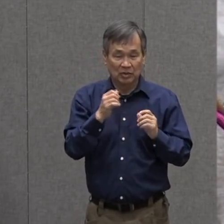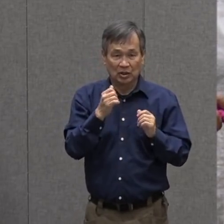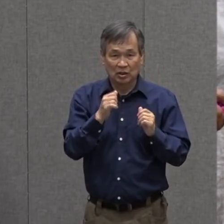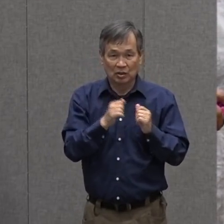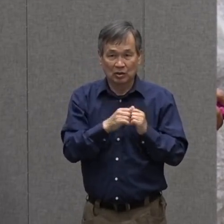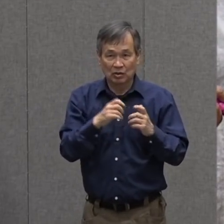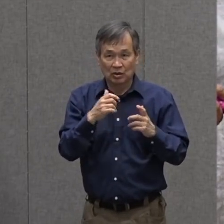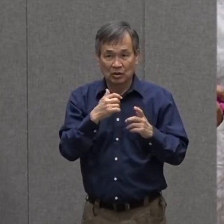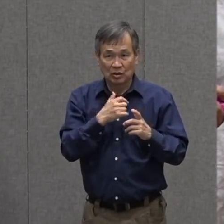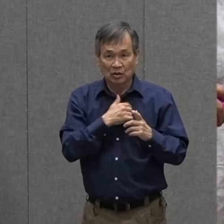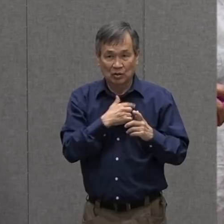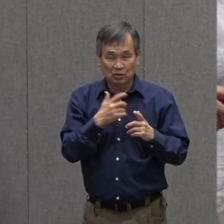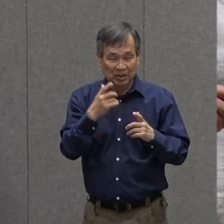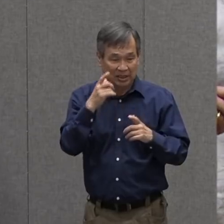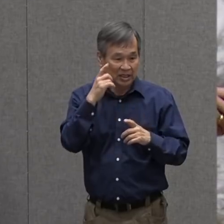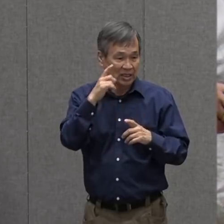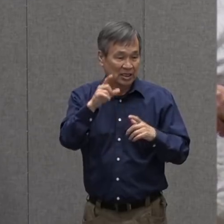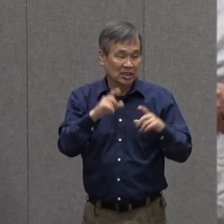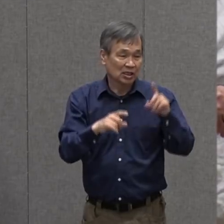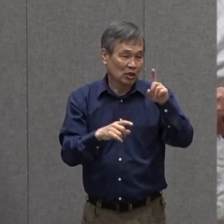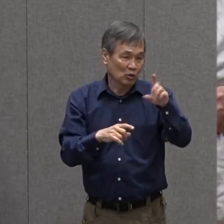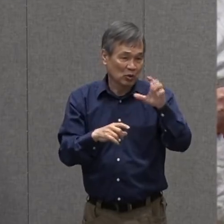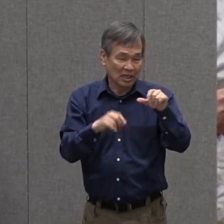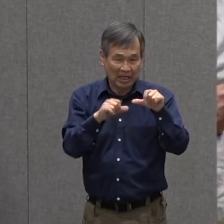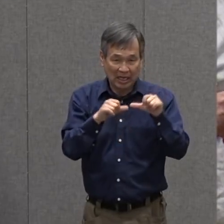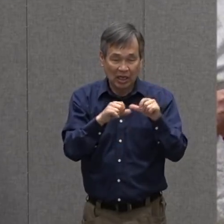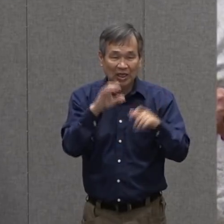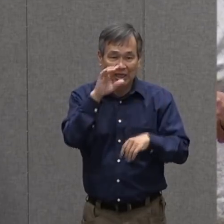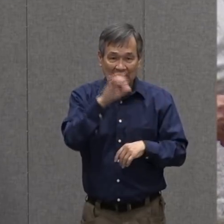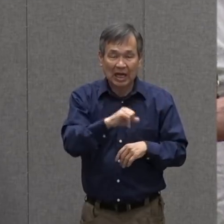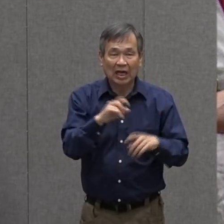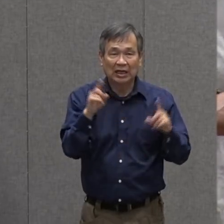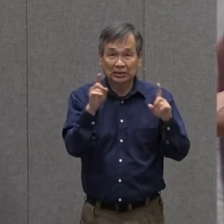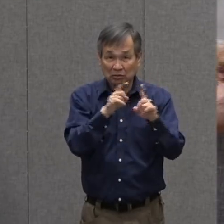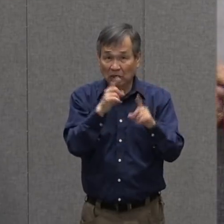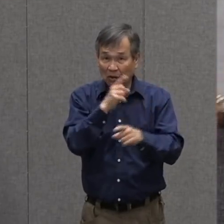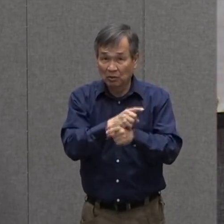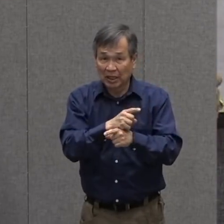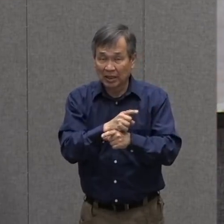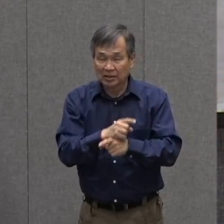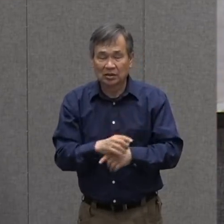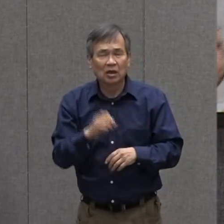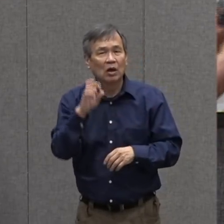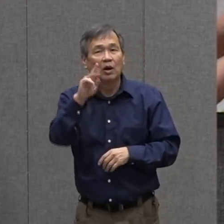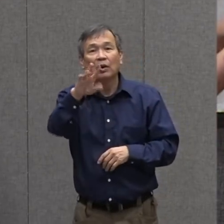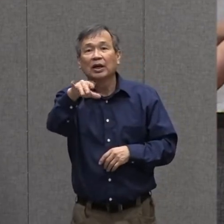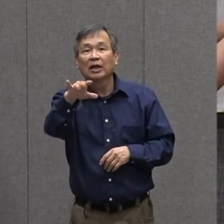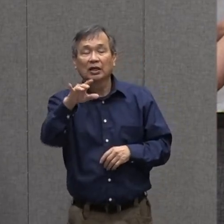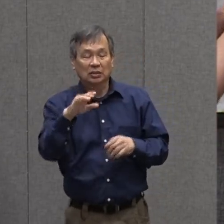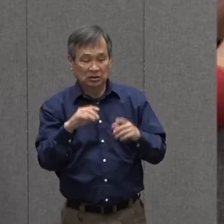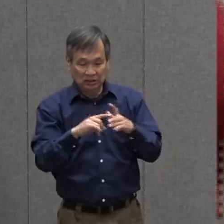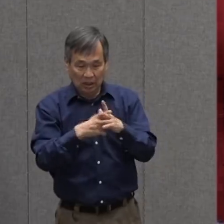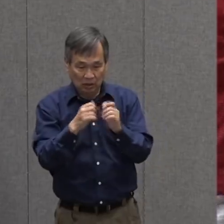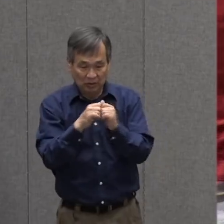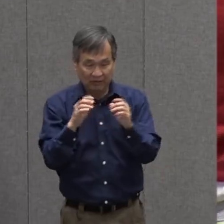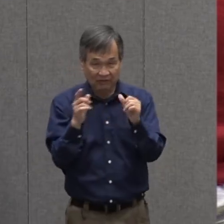in the hundreds digit, you would be correct. Right? All right. So let's start with our first number.